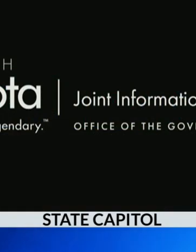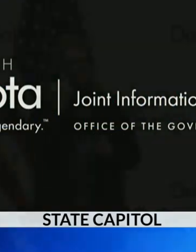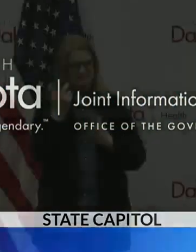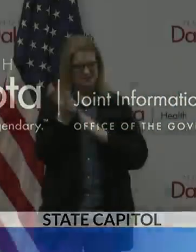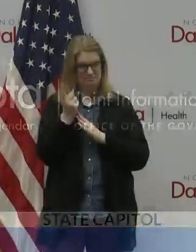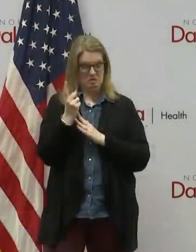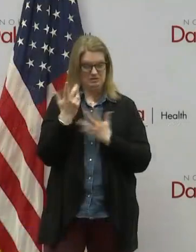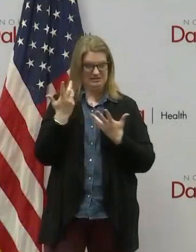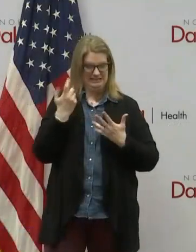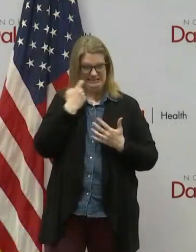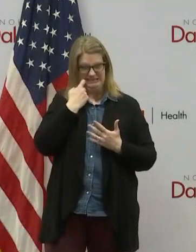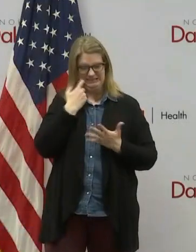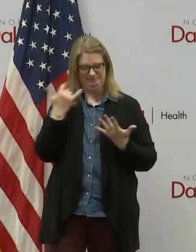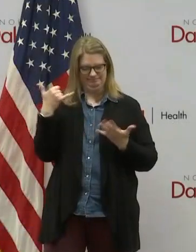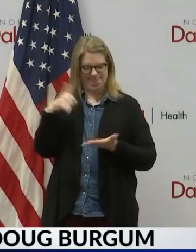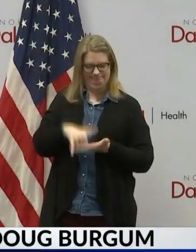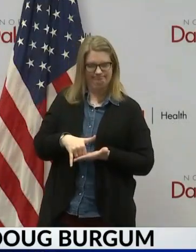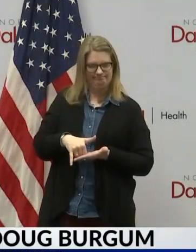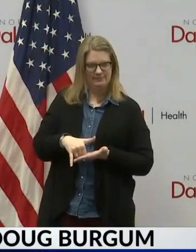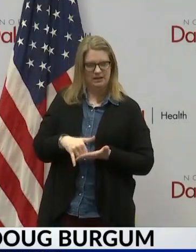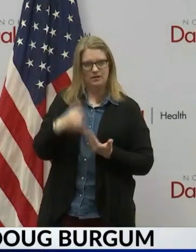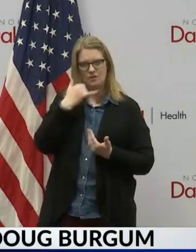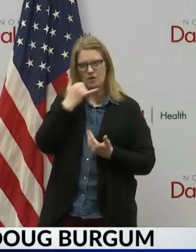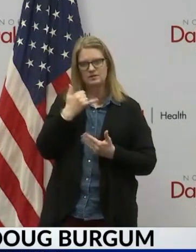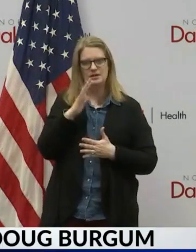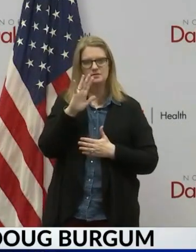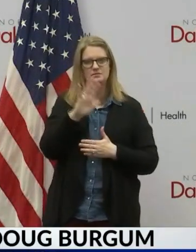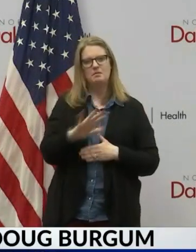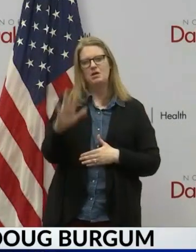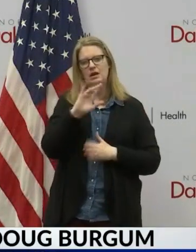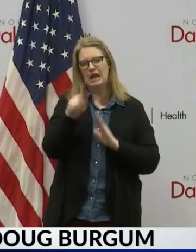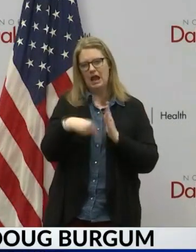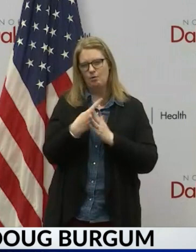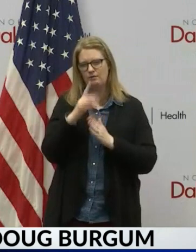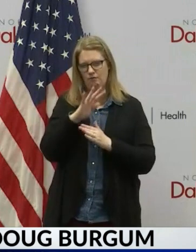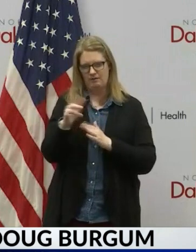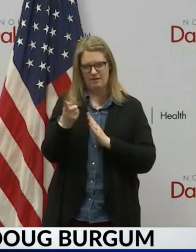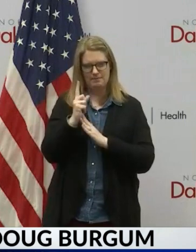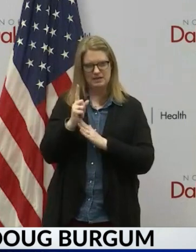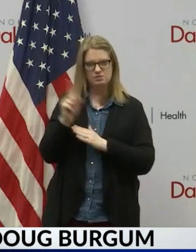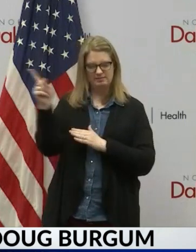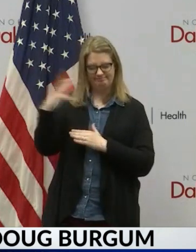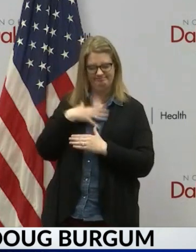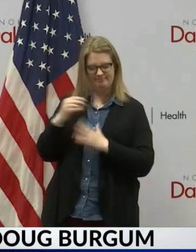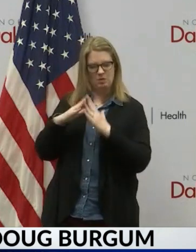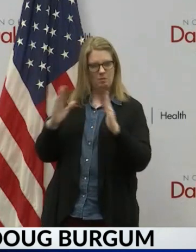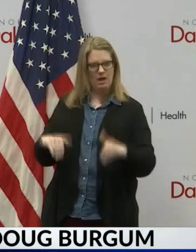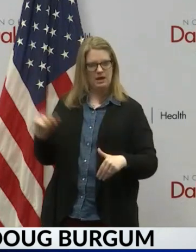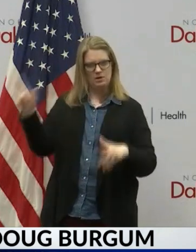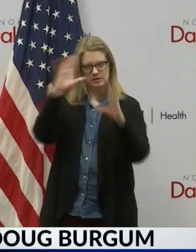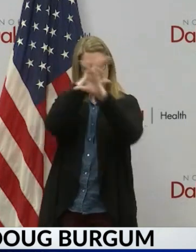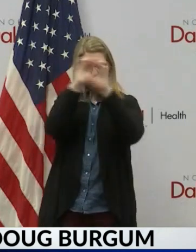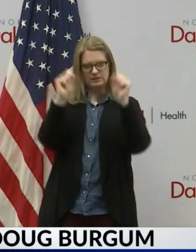AND STAY HEALTHY AND STAY. TODAY'S NEXT TOPIC IS MOMENTS AUTOS WE CONCLUDED A CALL THAT